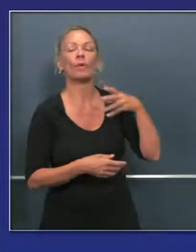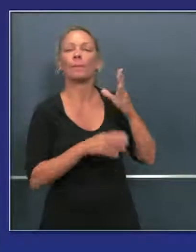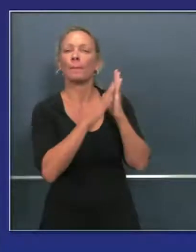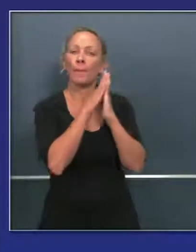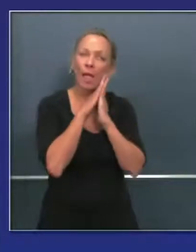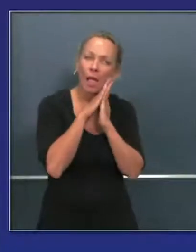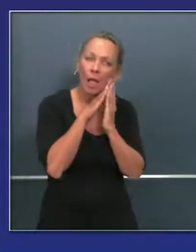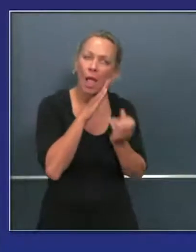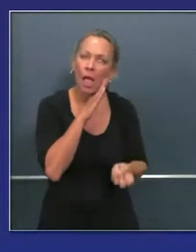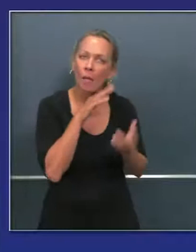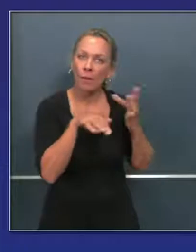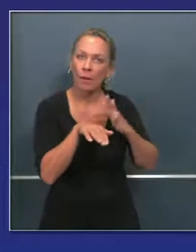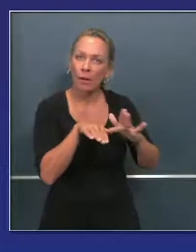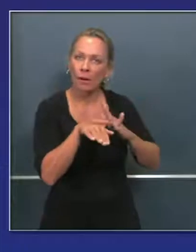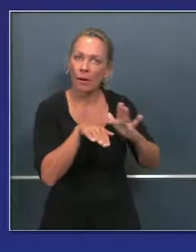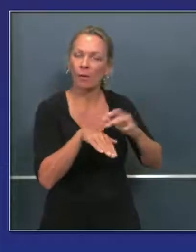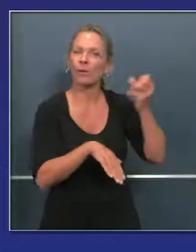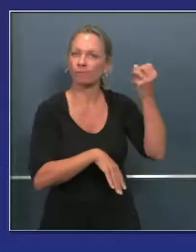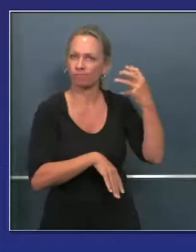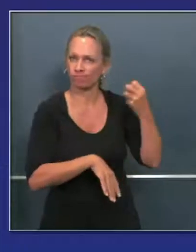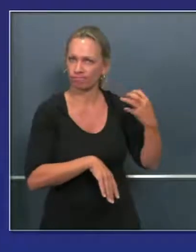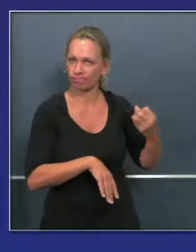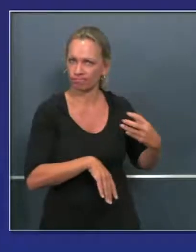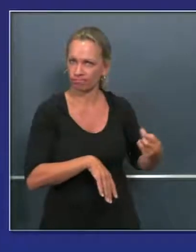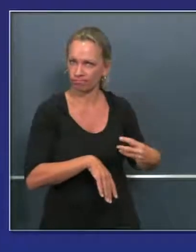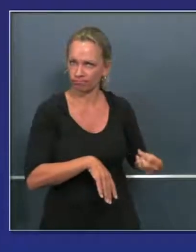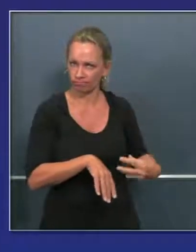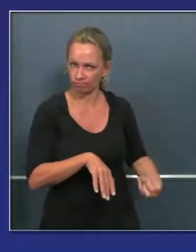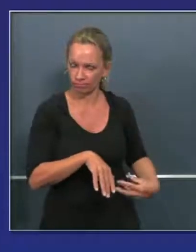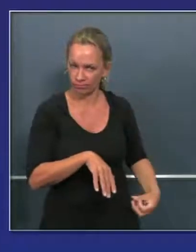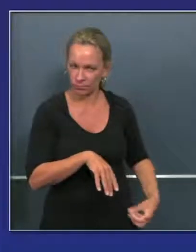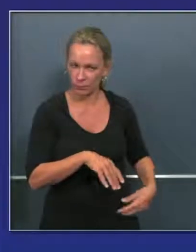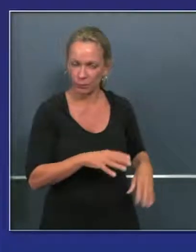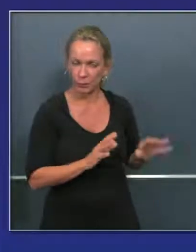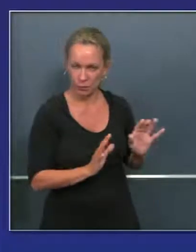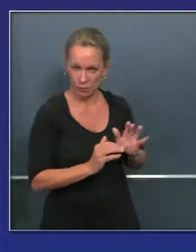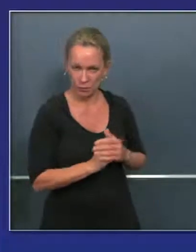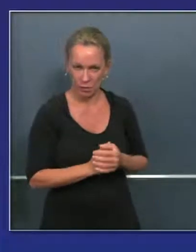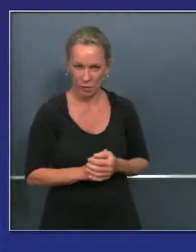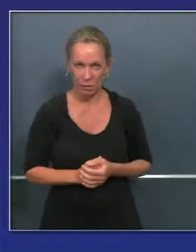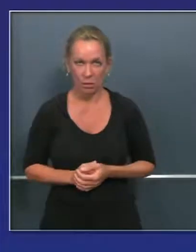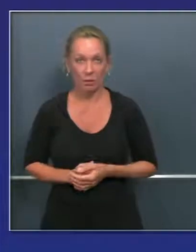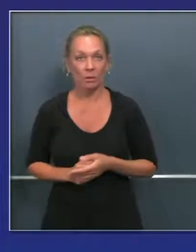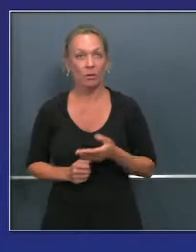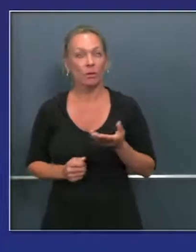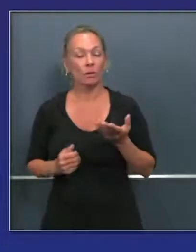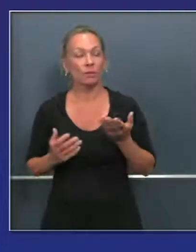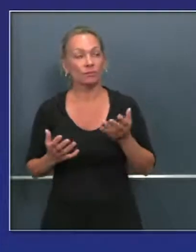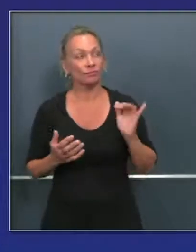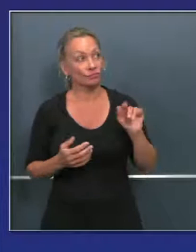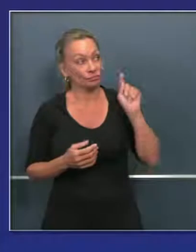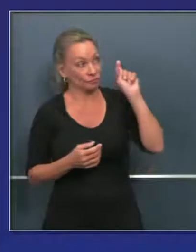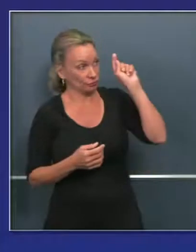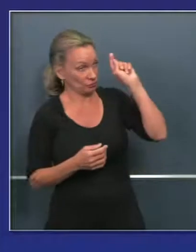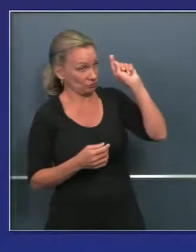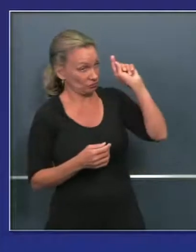together counties were in a position to decide how when to move forward the state had given clear